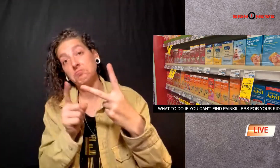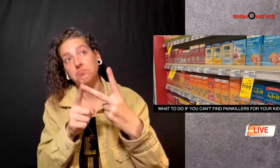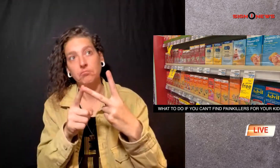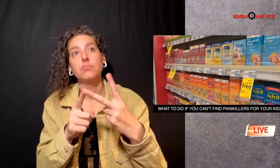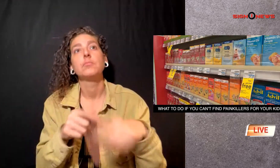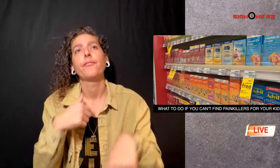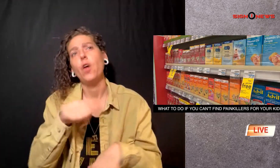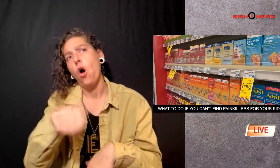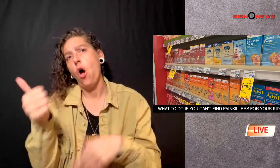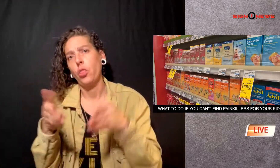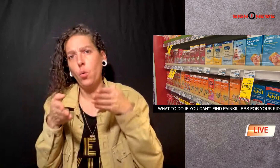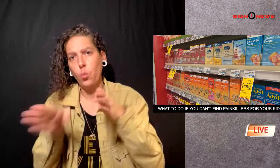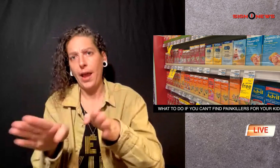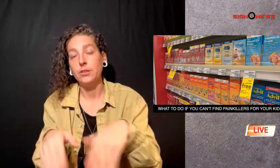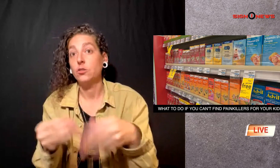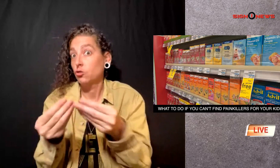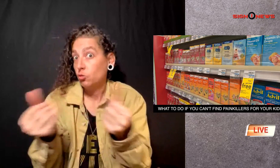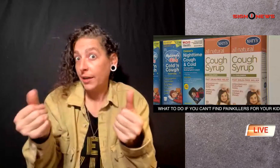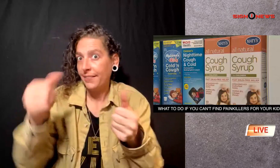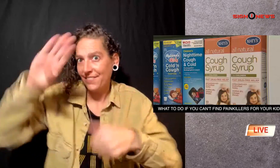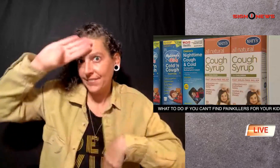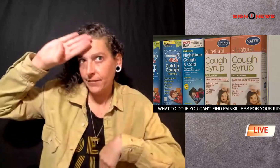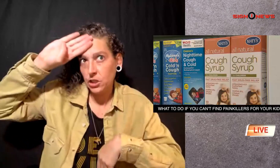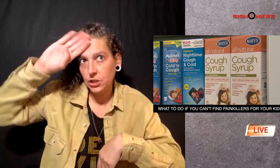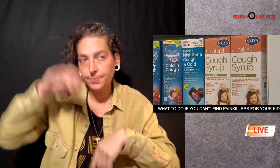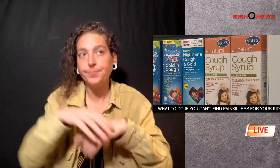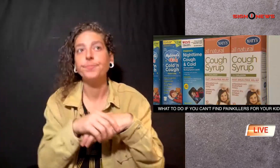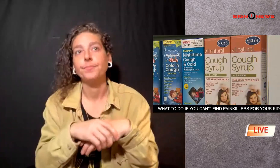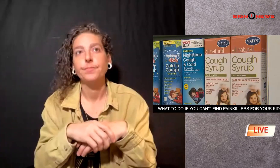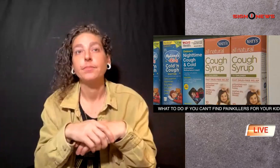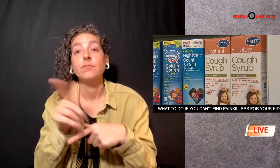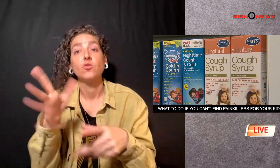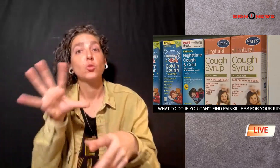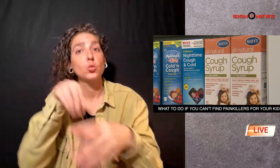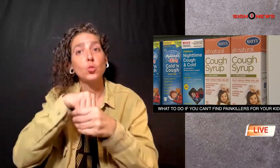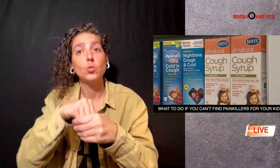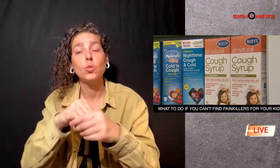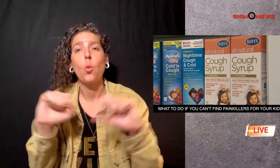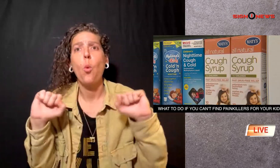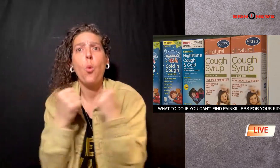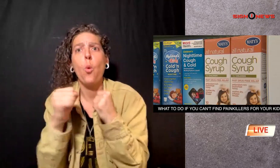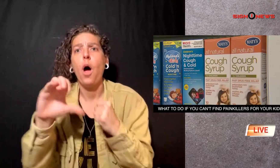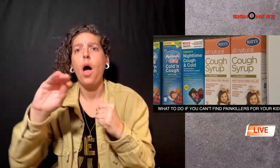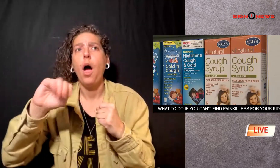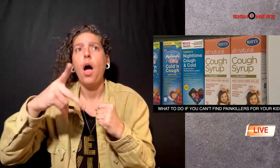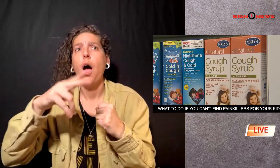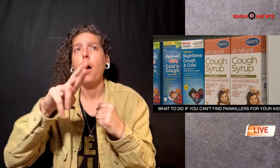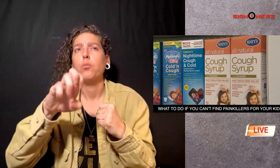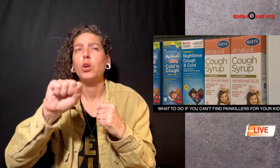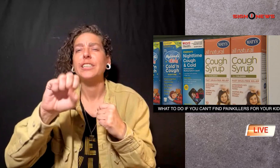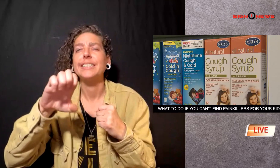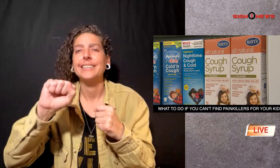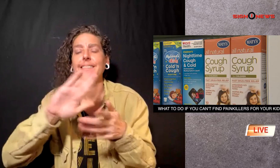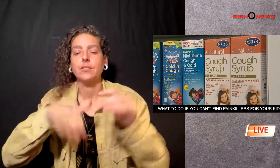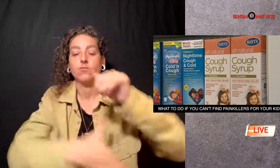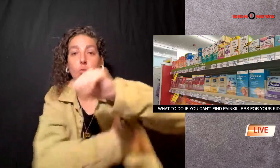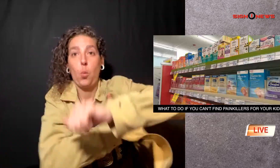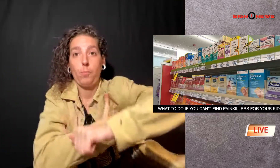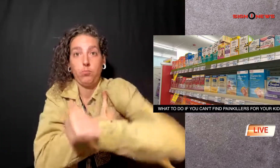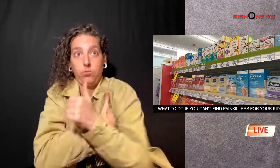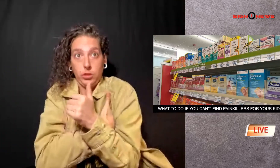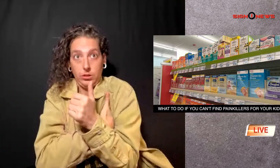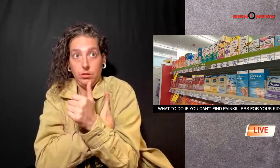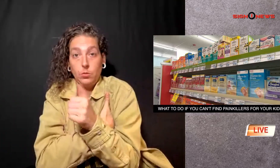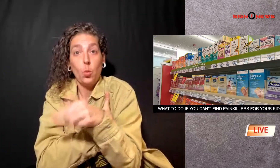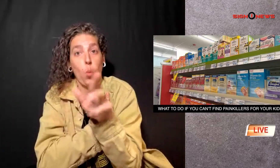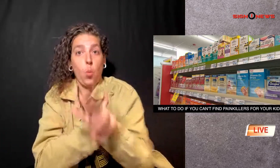and there are other ways to treat fever too including cold compresses under the arm or